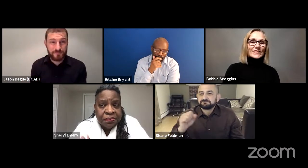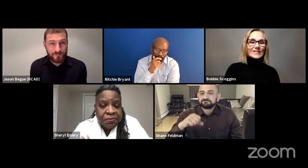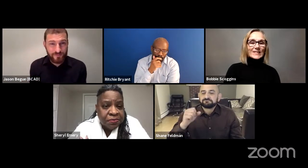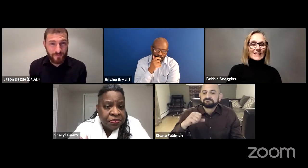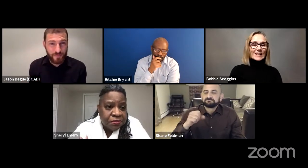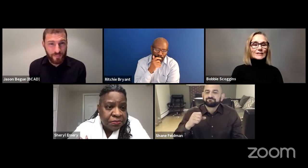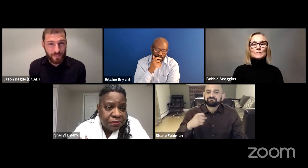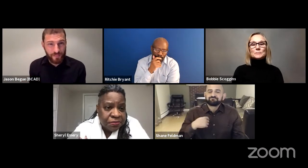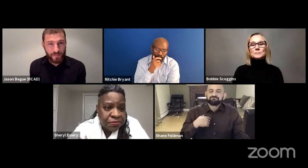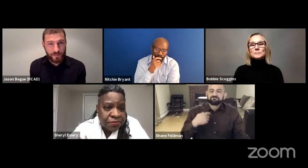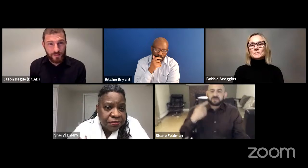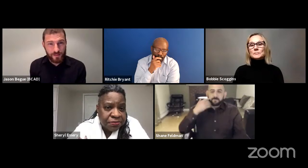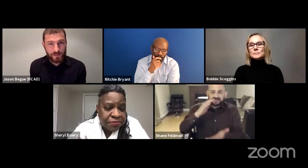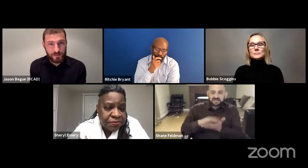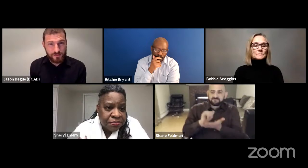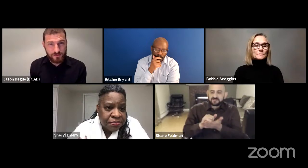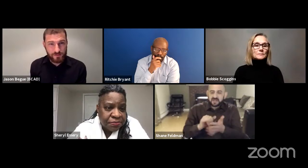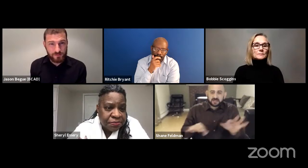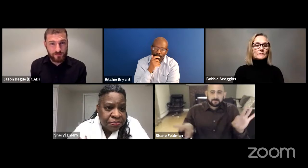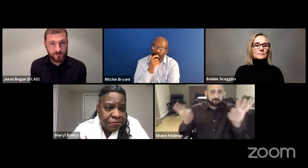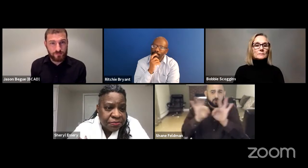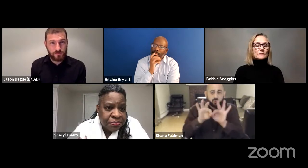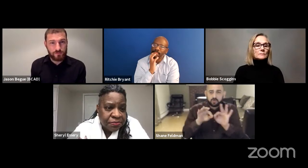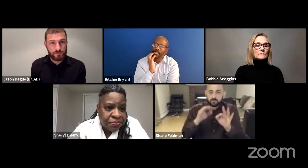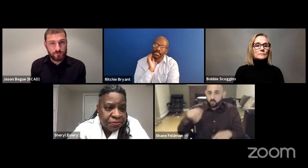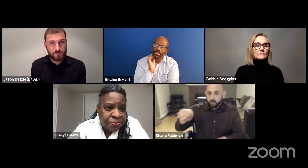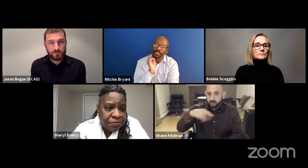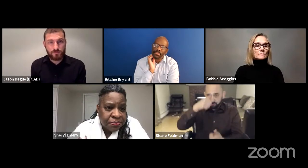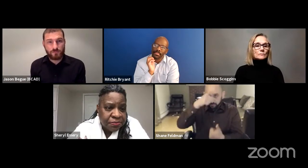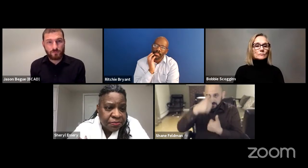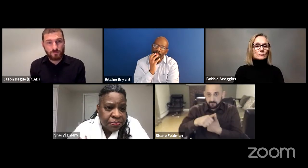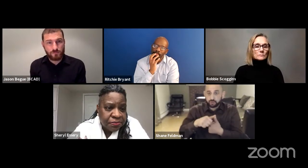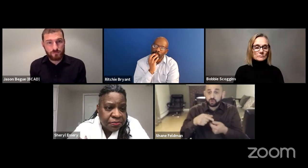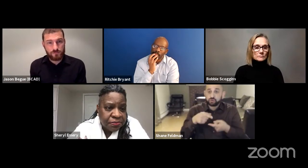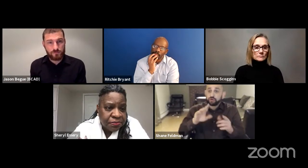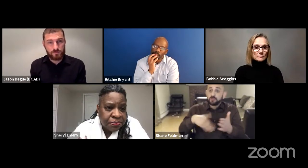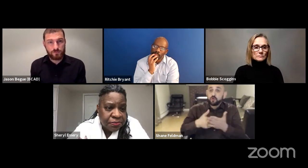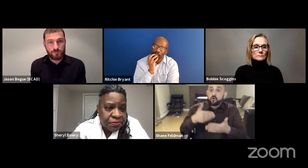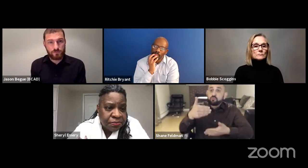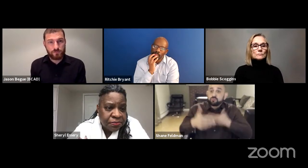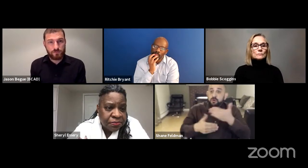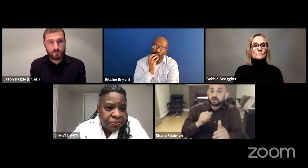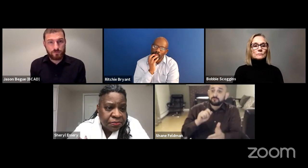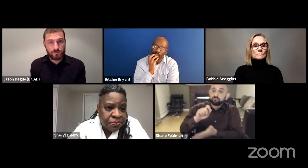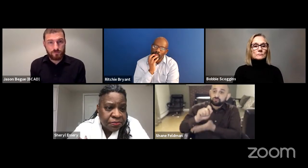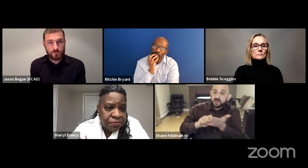Shane? SHANE FELDMAN: I think it's important that